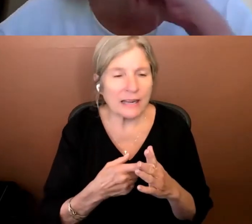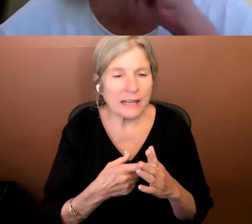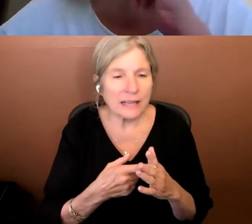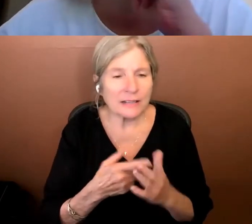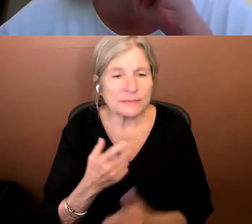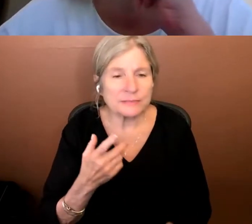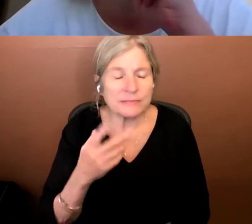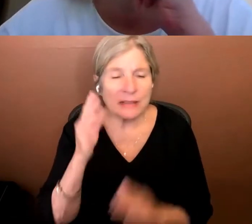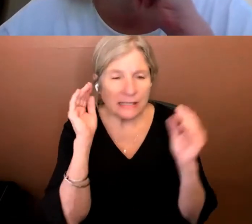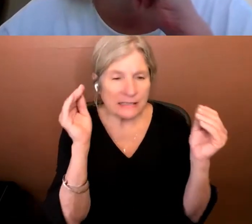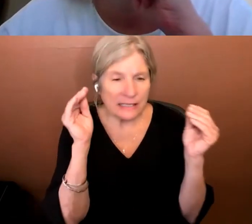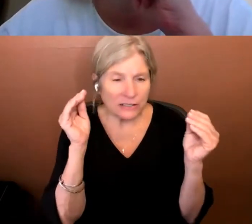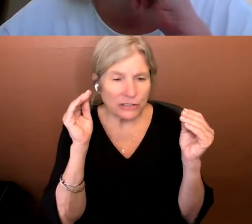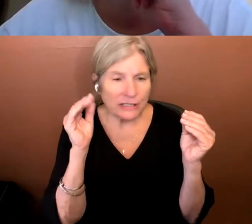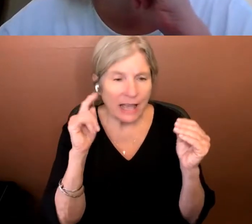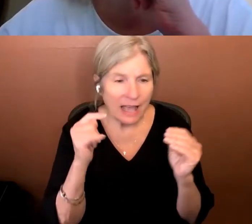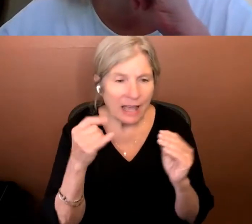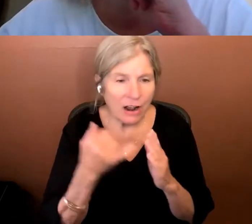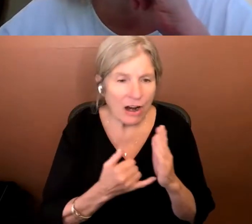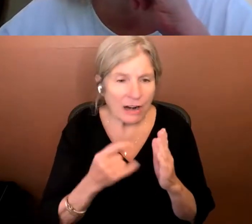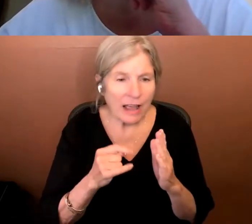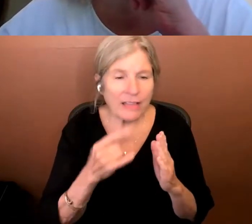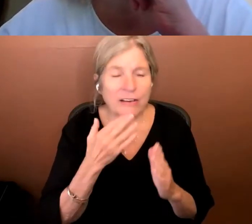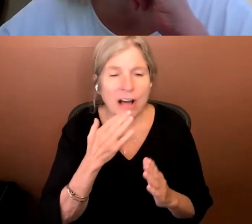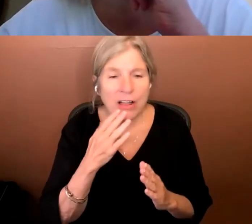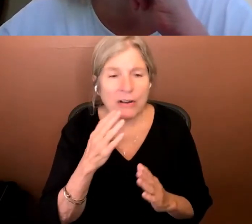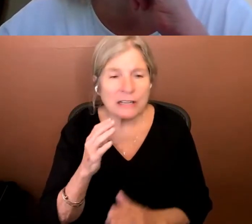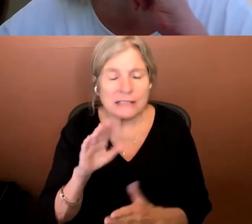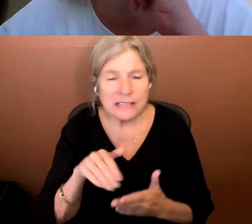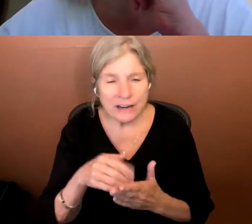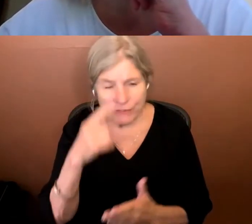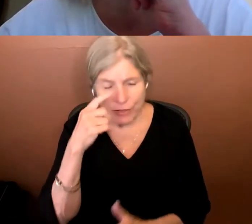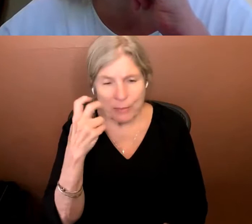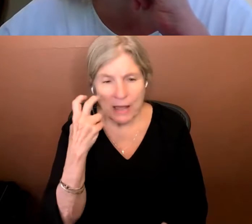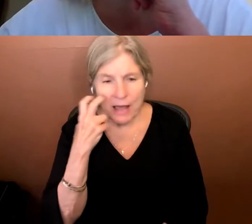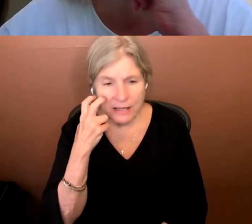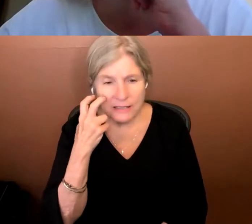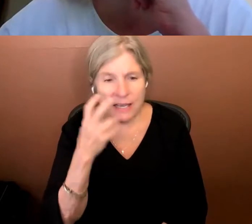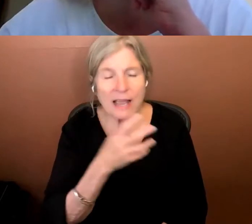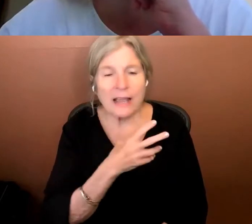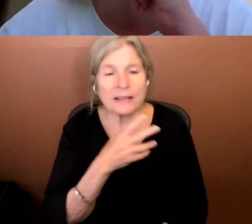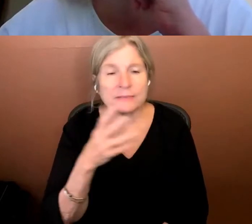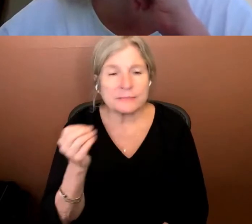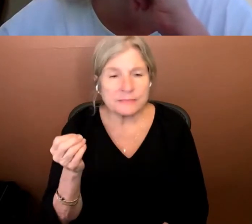teaching art at the Colorado center for the blind and in nineteen